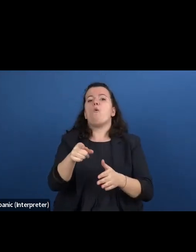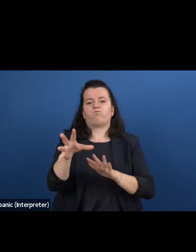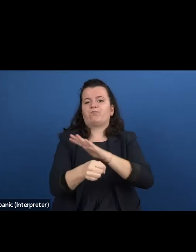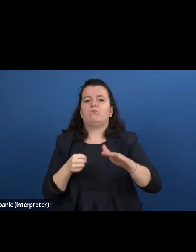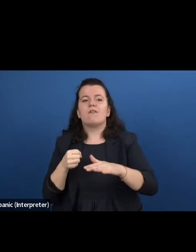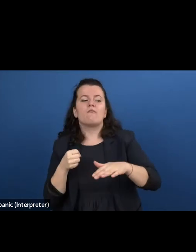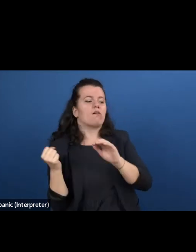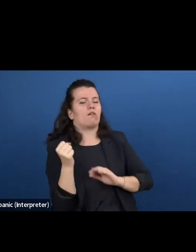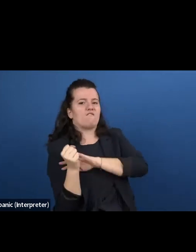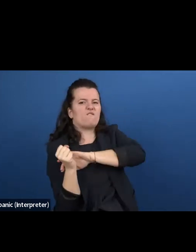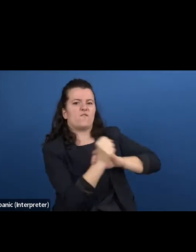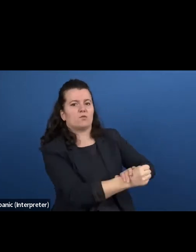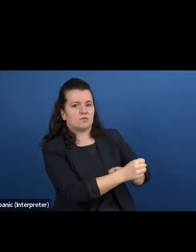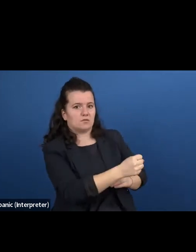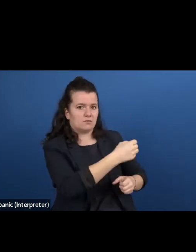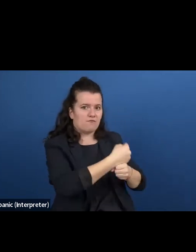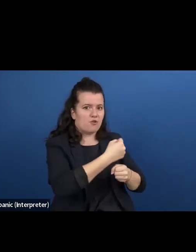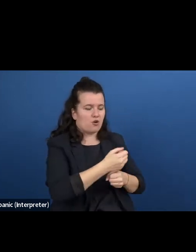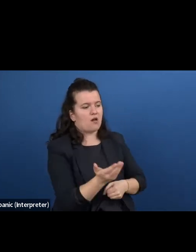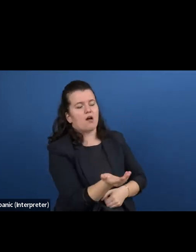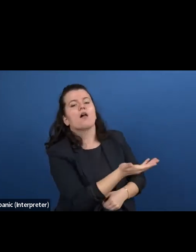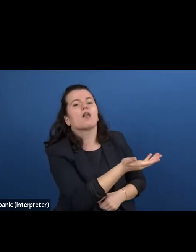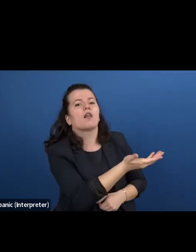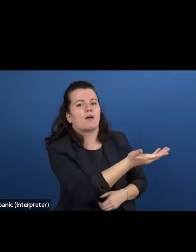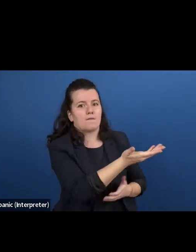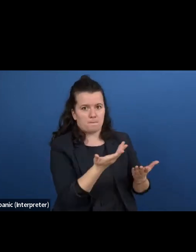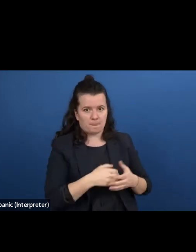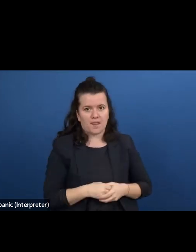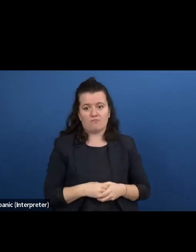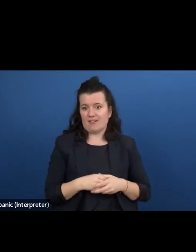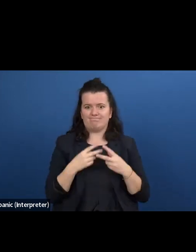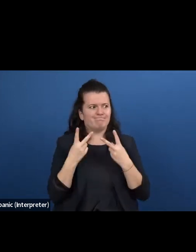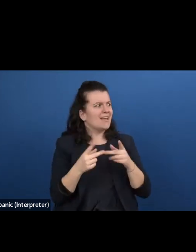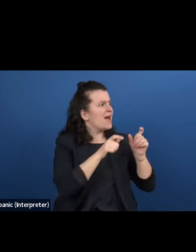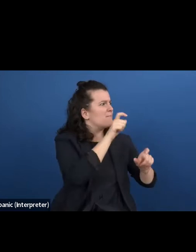Because a visible disability may have stronger impact to public sympathy,